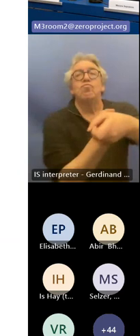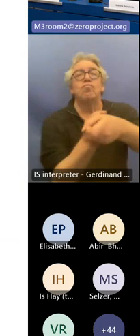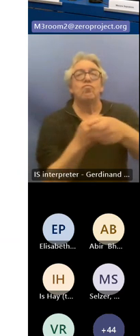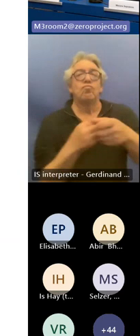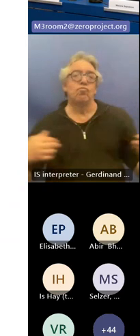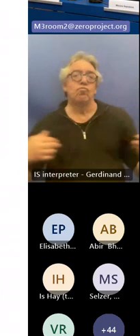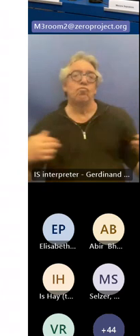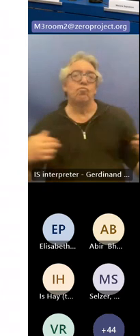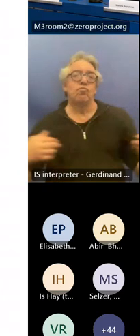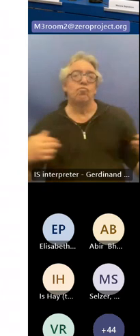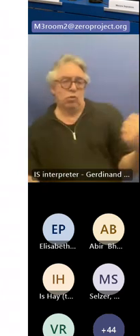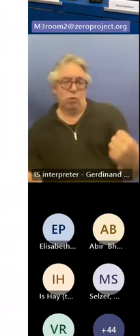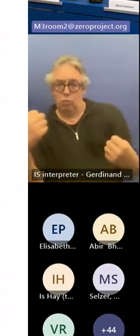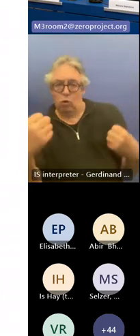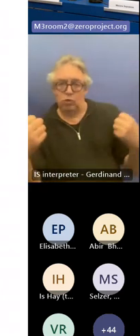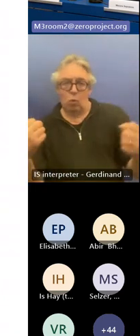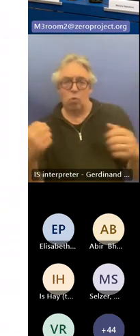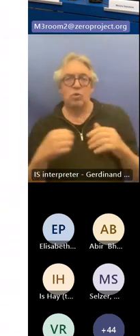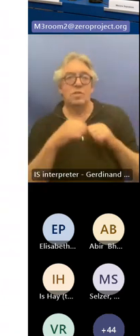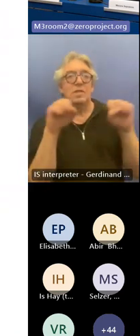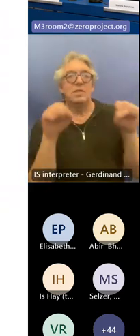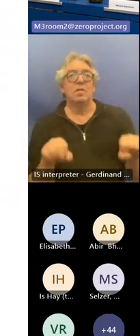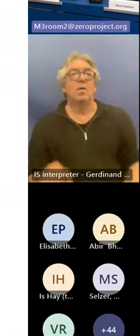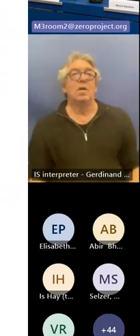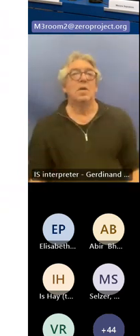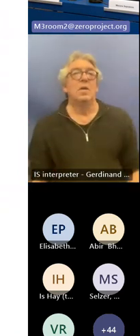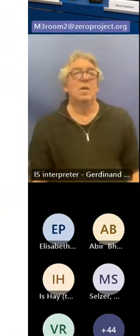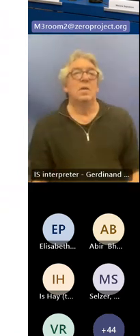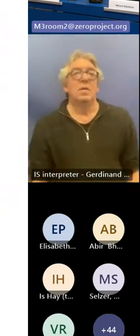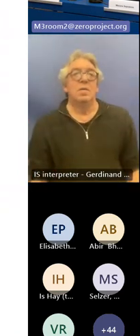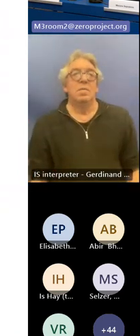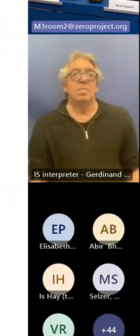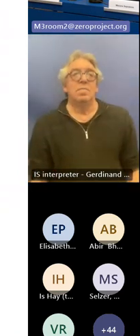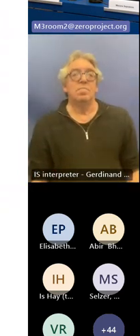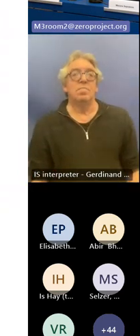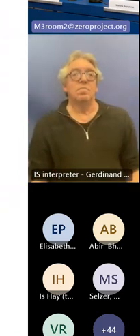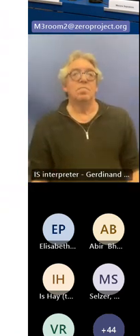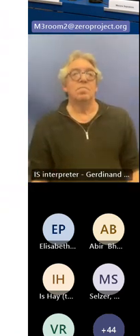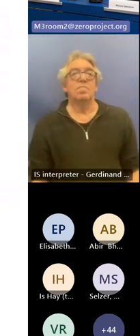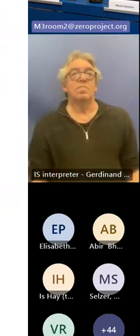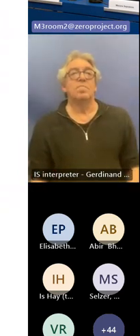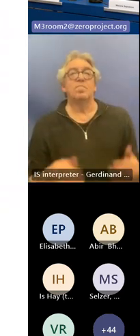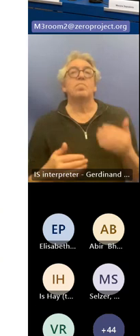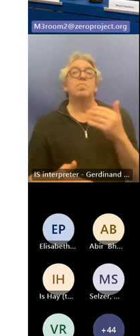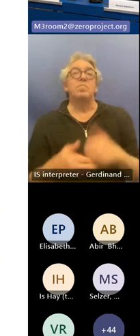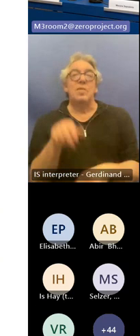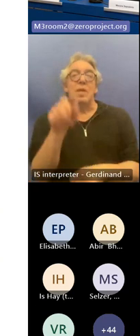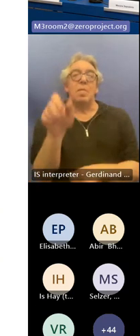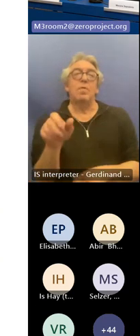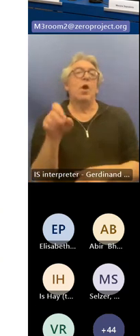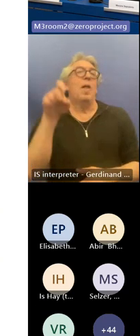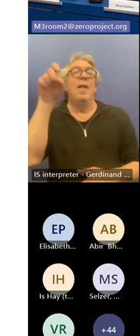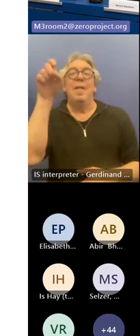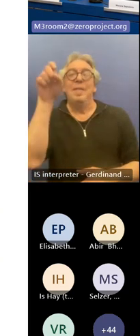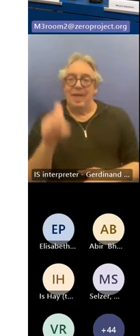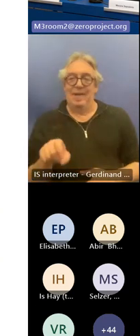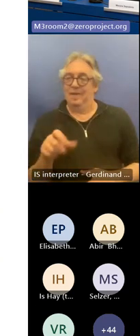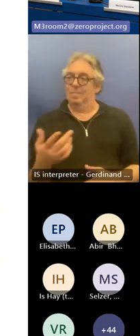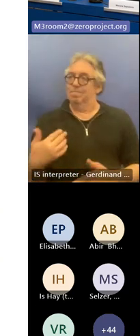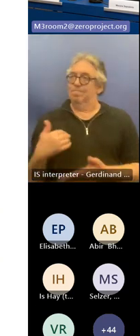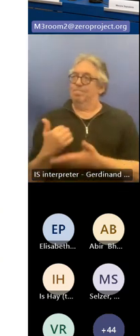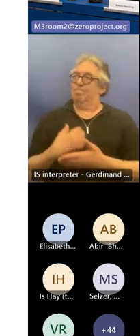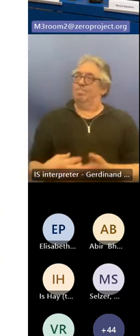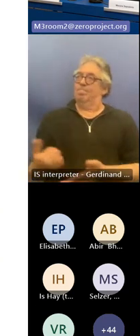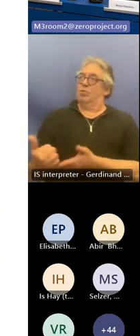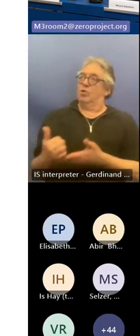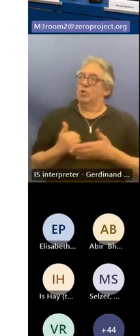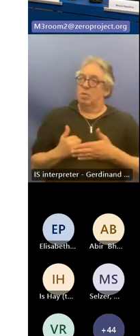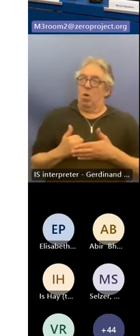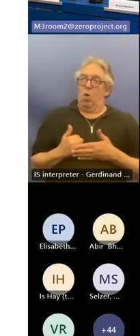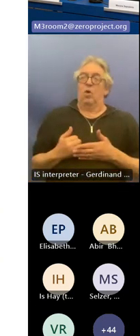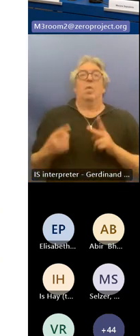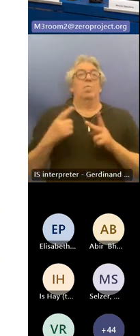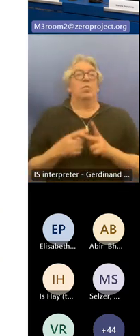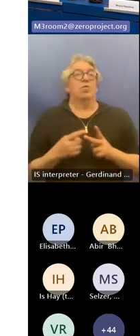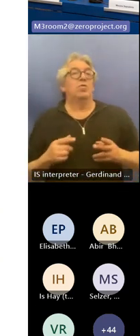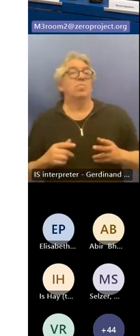capacity building. Disability needs and in-depth intervention. All of the three layers we cover